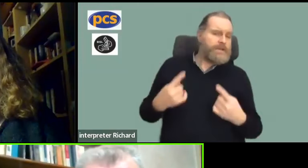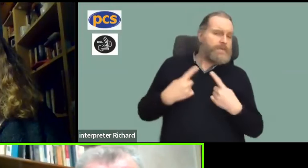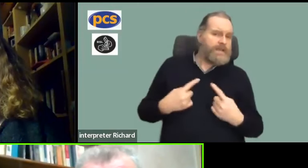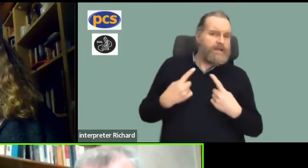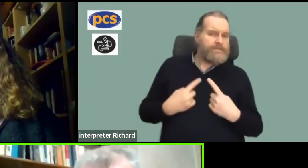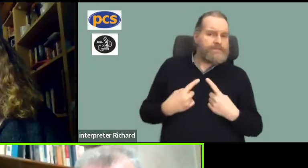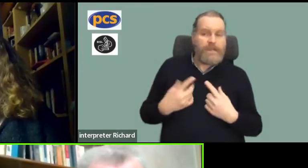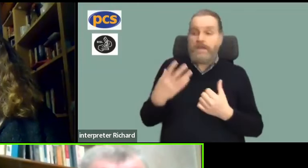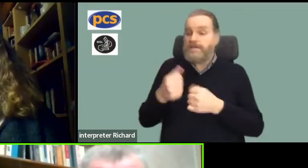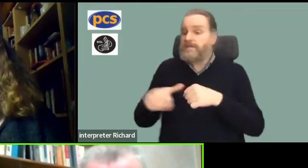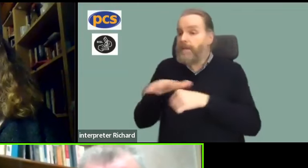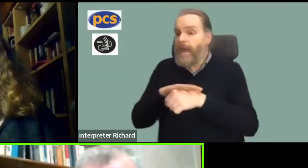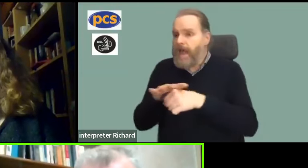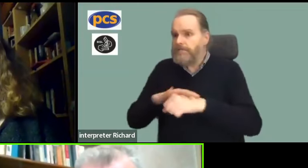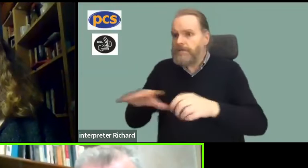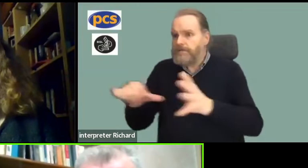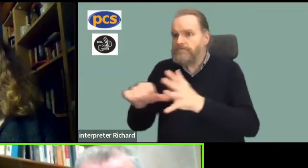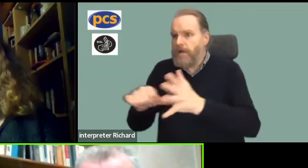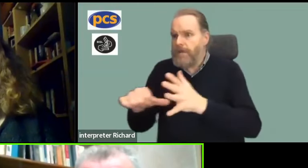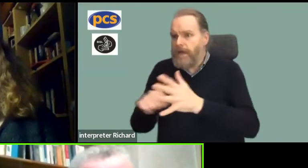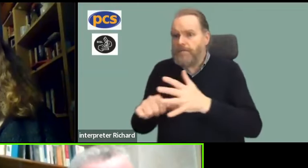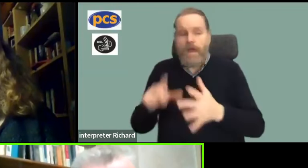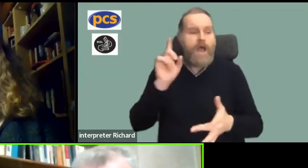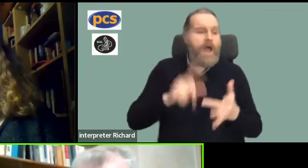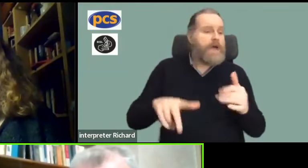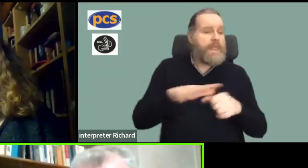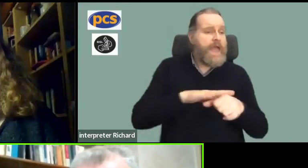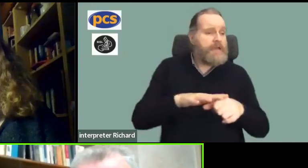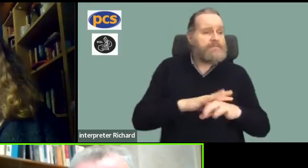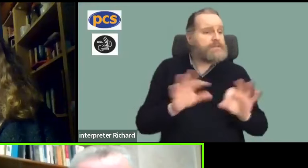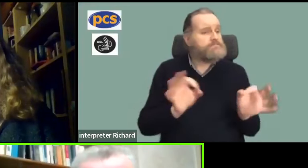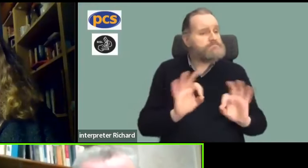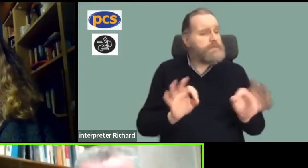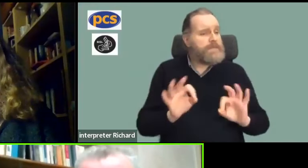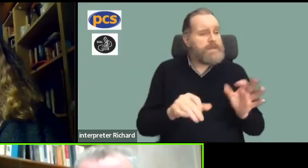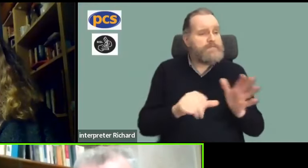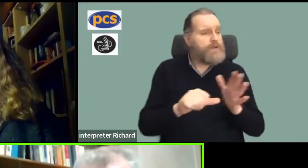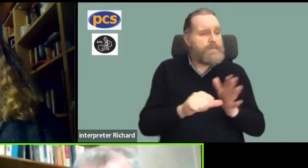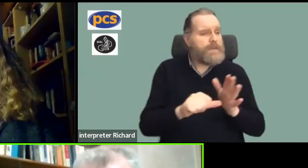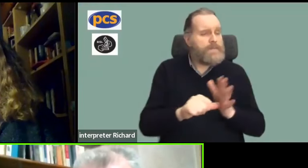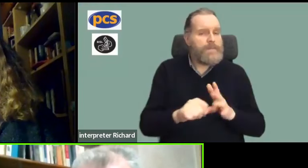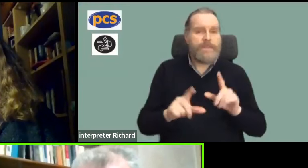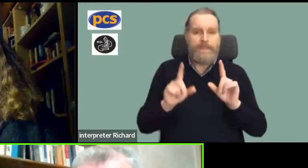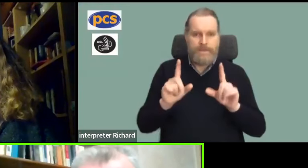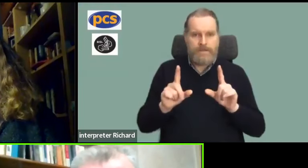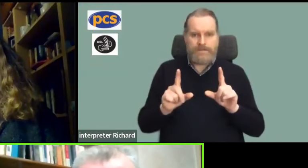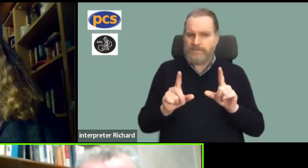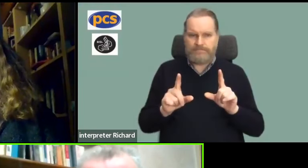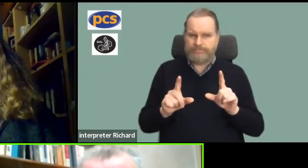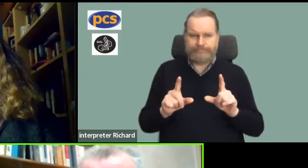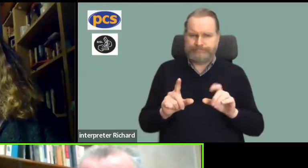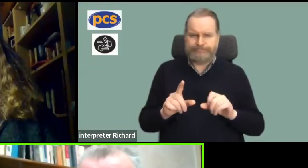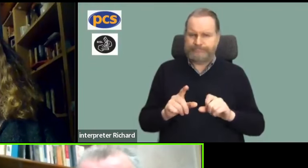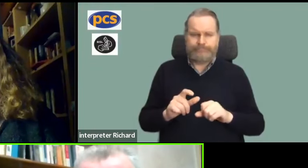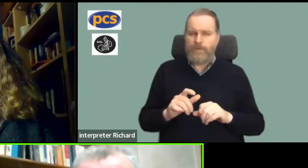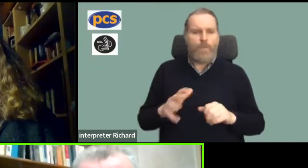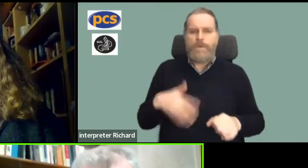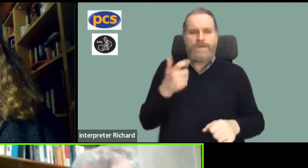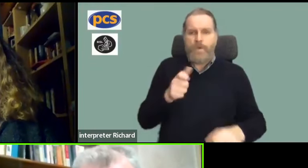bit of a moment where that causes some employees a a problem a problem. Some members will find that difficult. but the strategy we have at the moment, moment, because the alternative